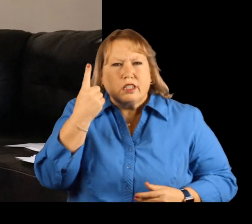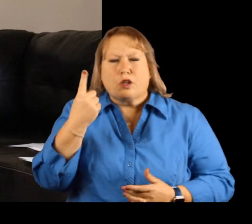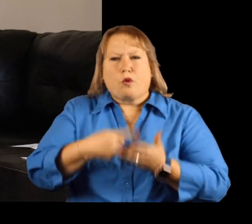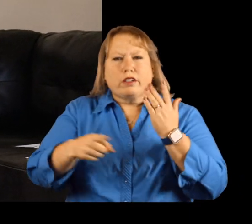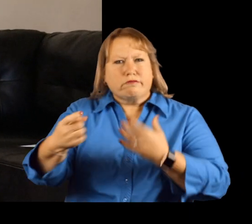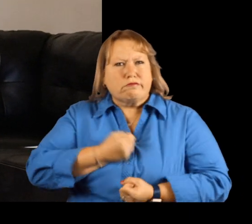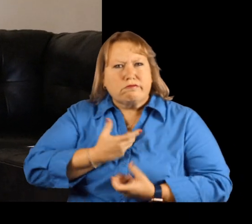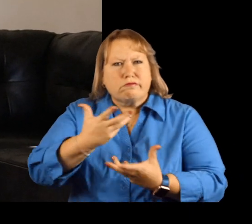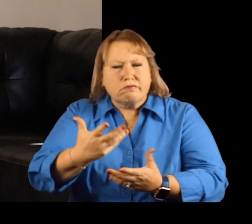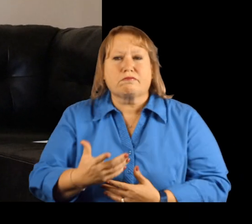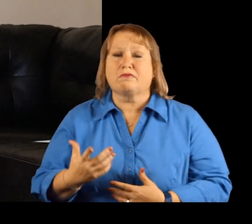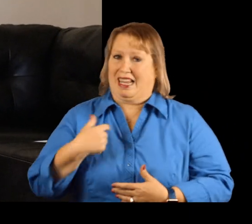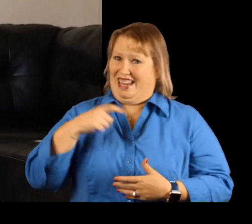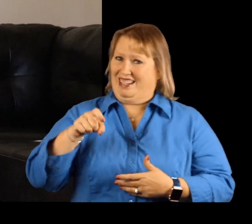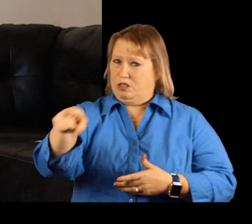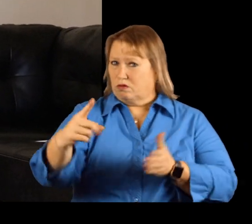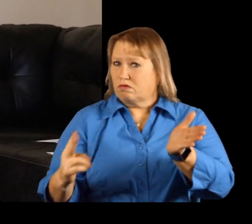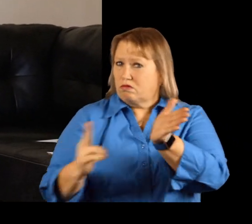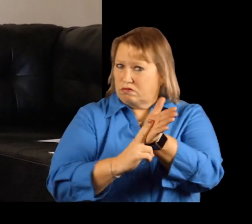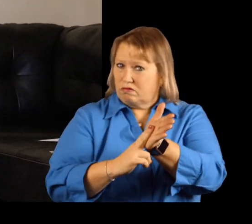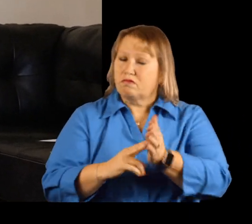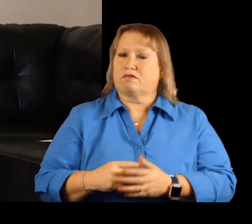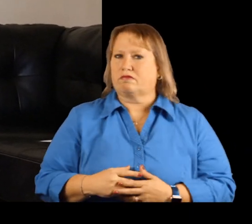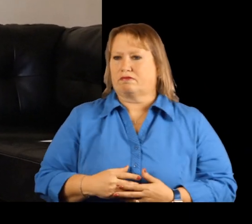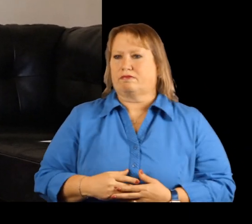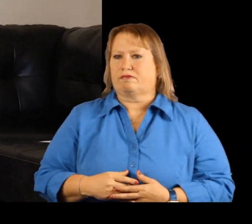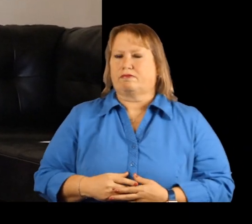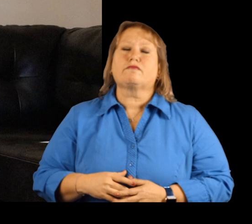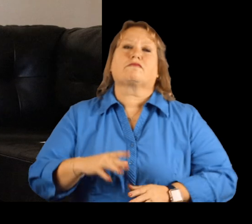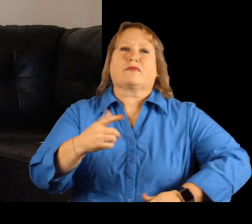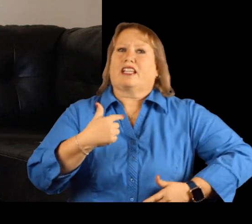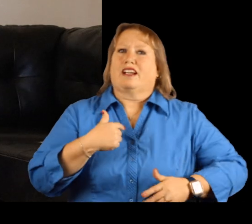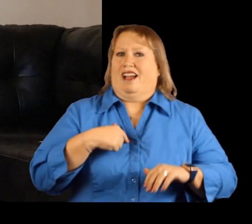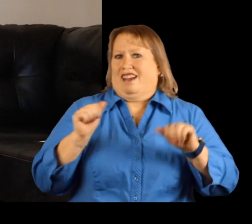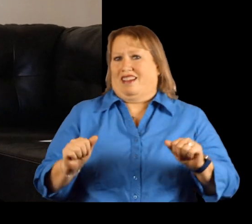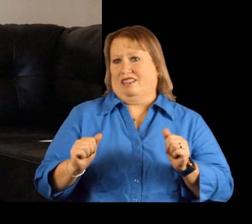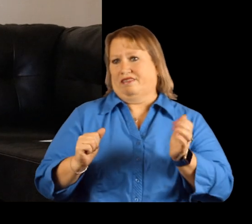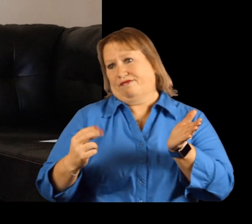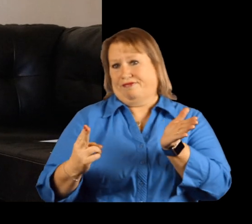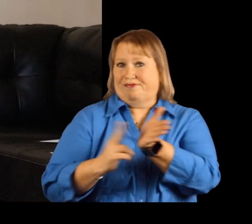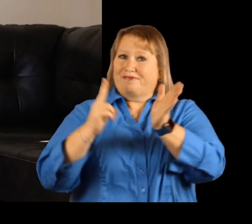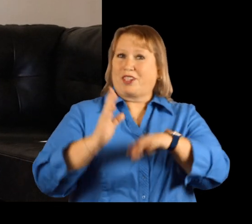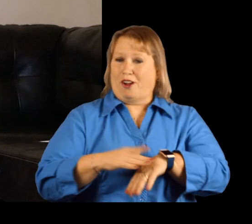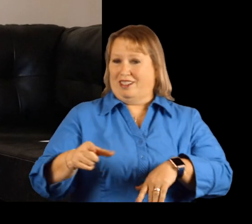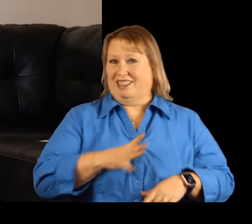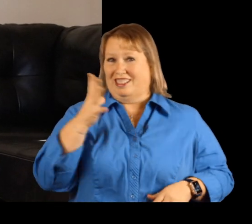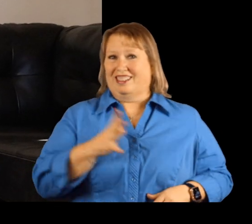I do need to get your consent to go ahead and do that. I can do it on this handy-dandy ECI form